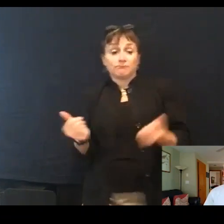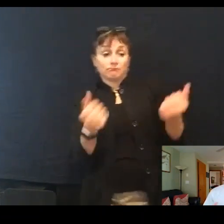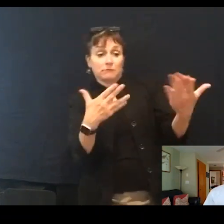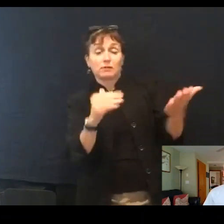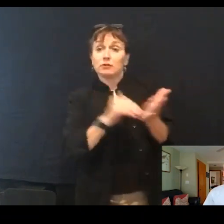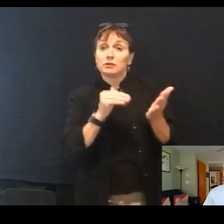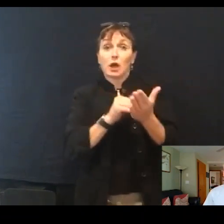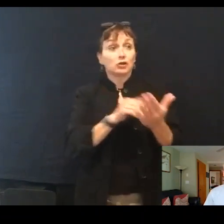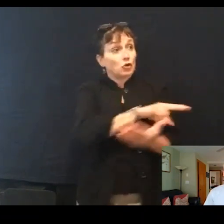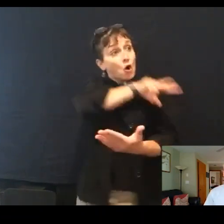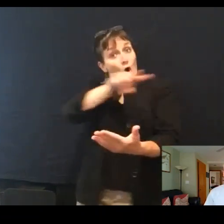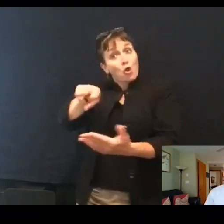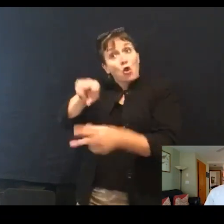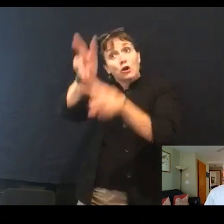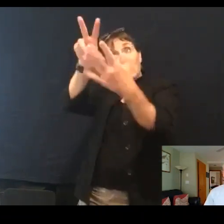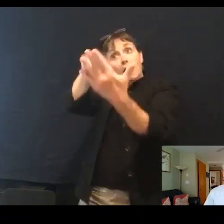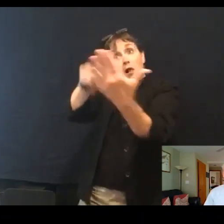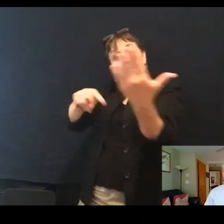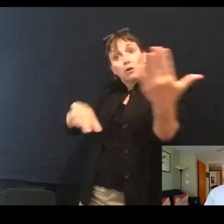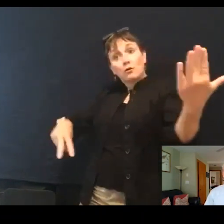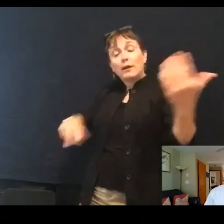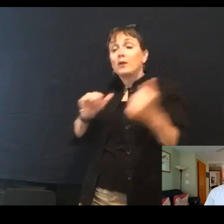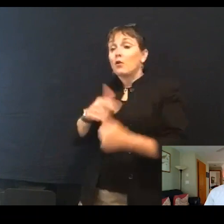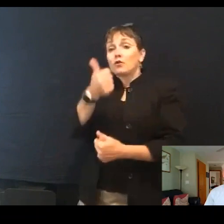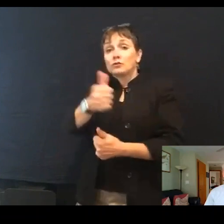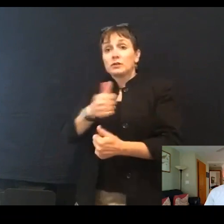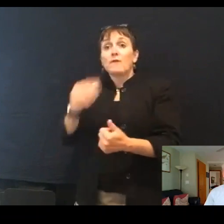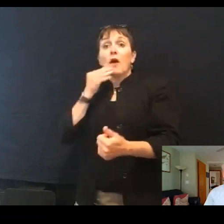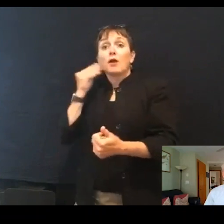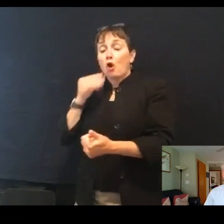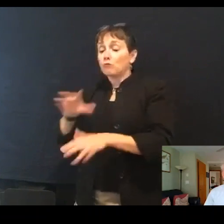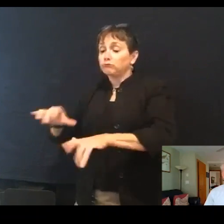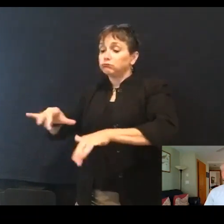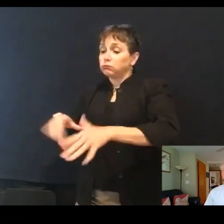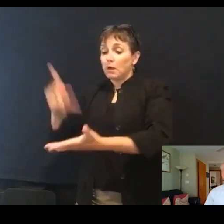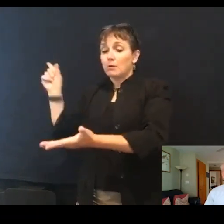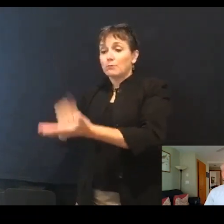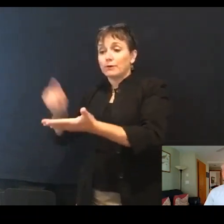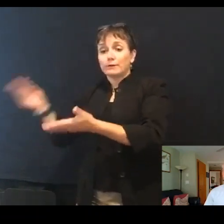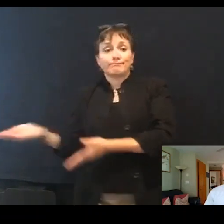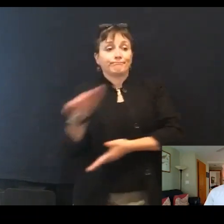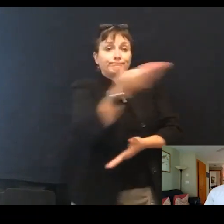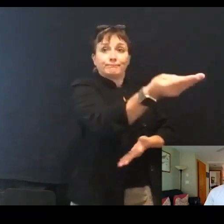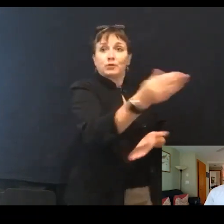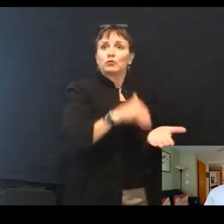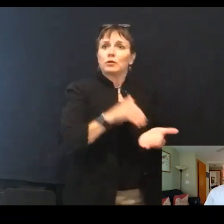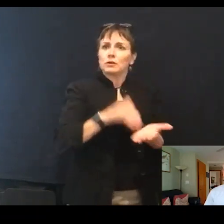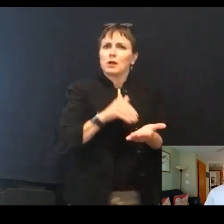or you can download it yourself and print it and take it and show it to them. And it explains to the clinician what the test is,